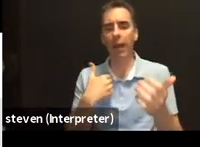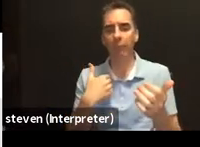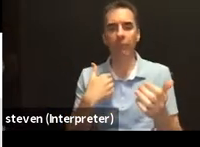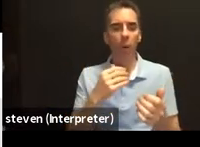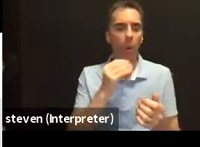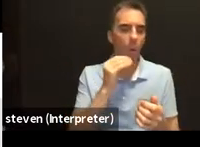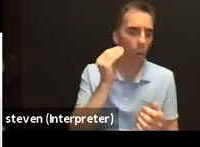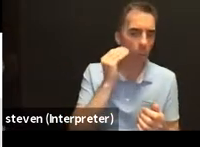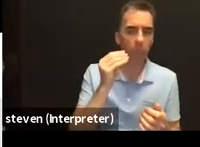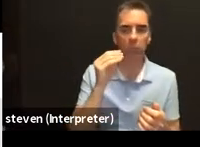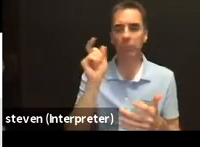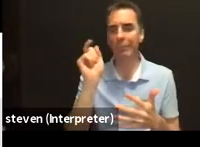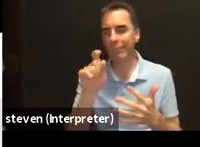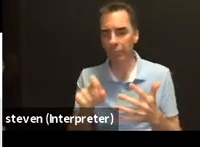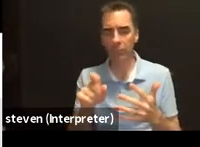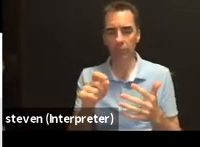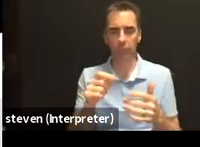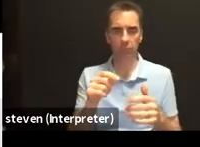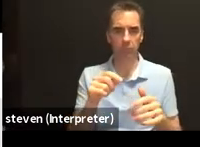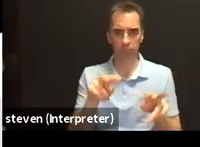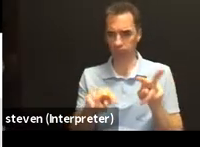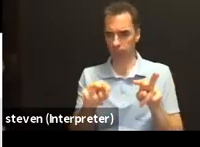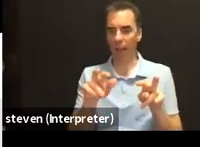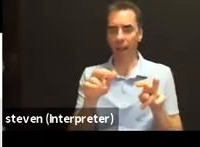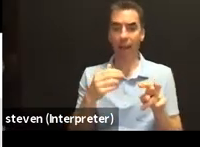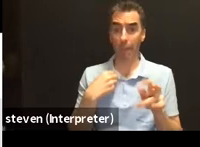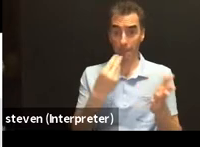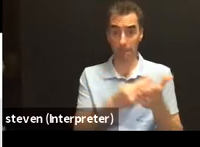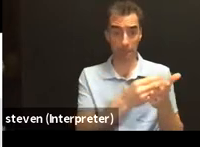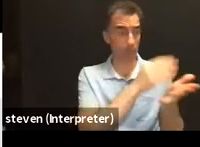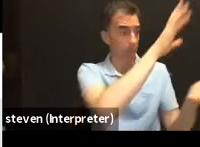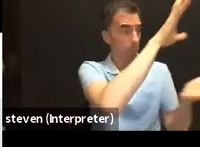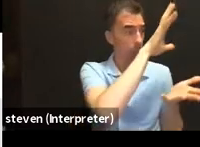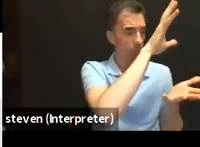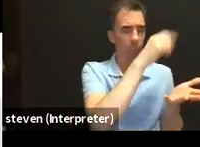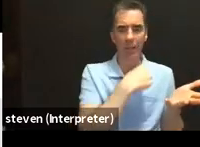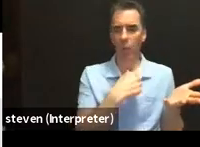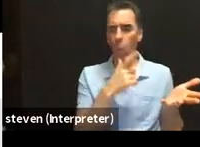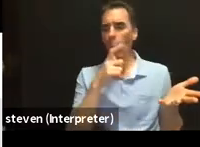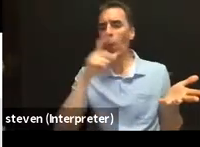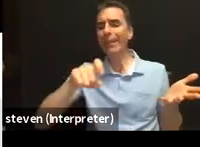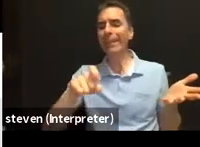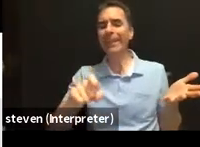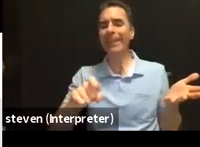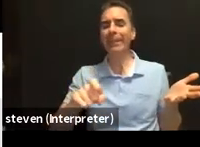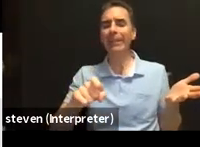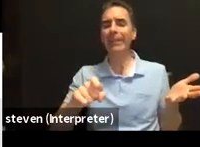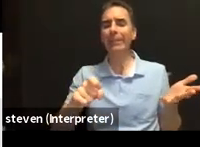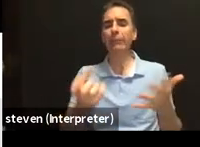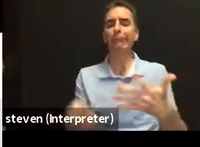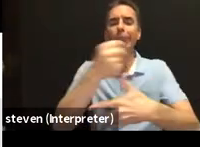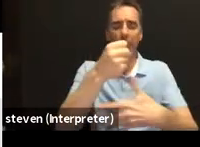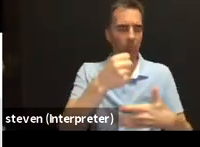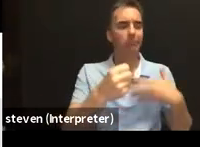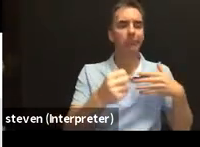maria.rodriguez: It allows us to prioritize the limited resources for the most vulnerable population and then also measures the progress towards the community goals and how close